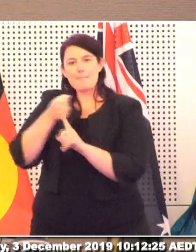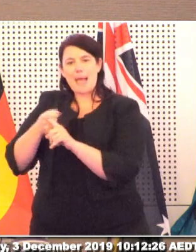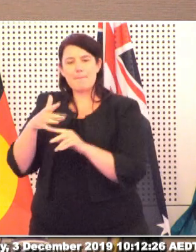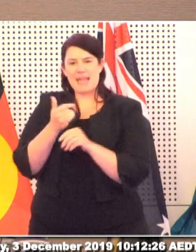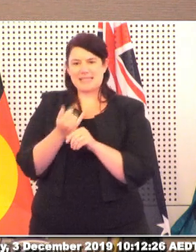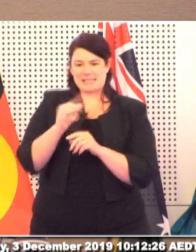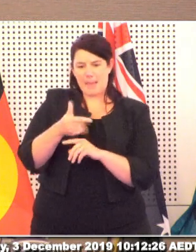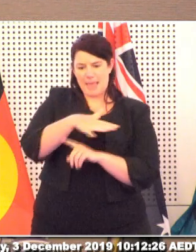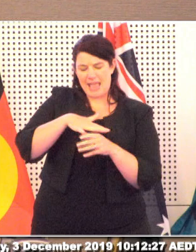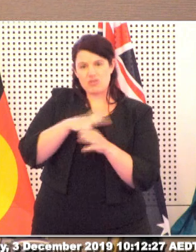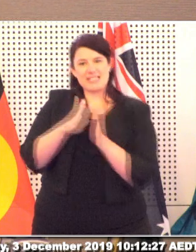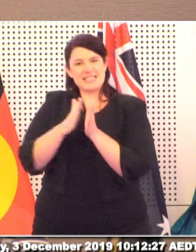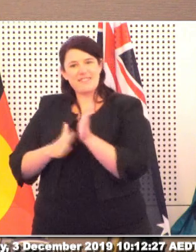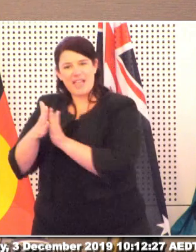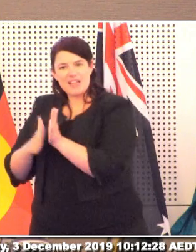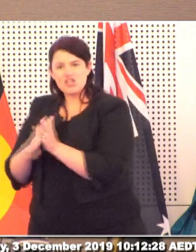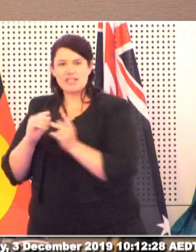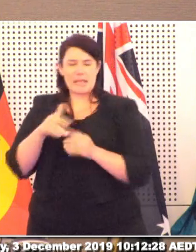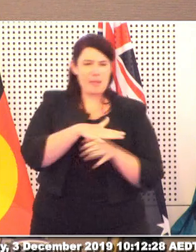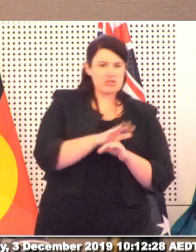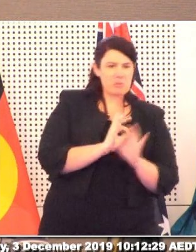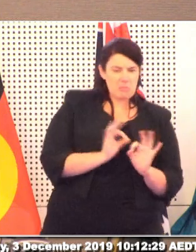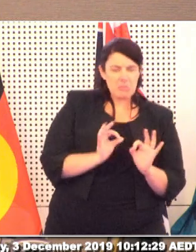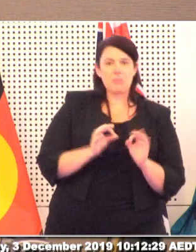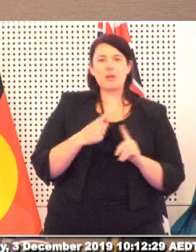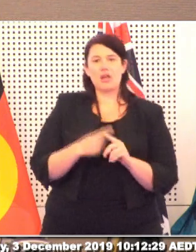A particular focus in my research is people with disability and questions that